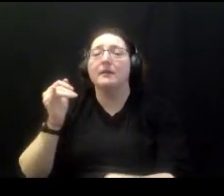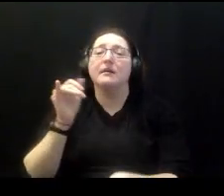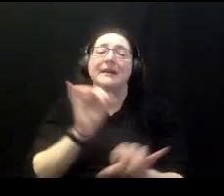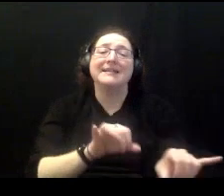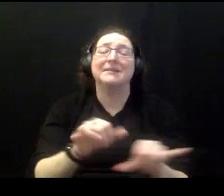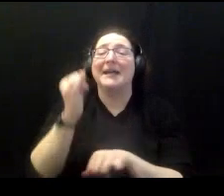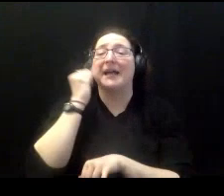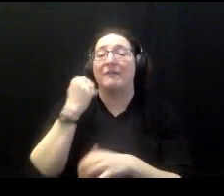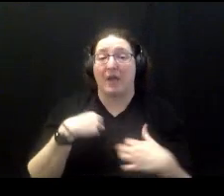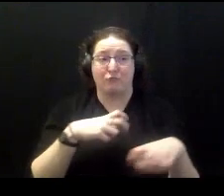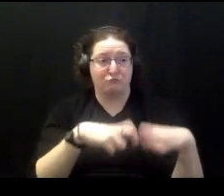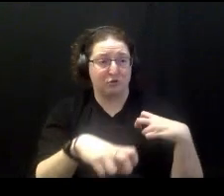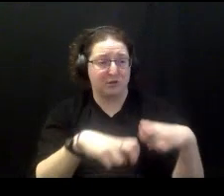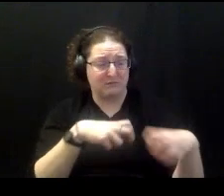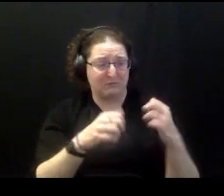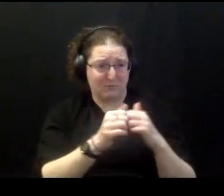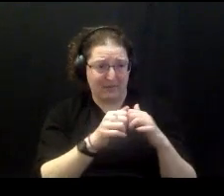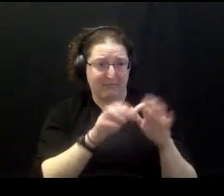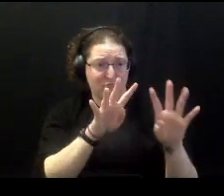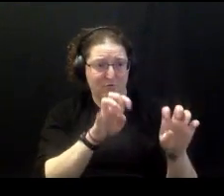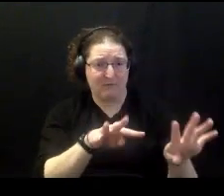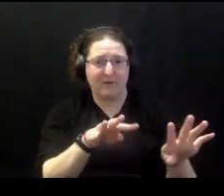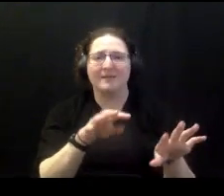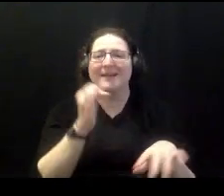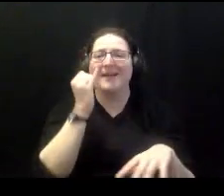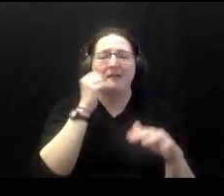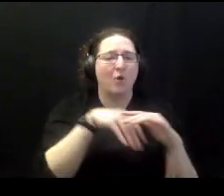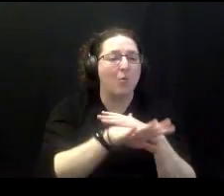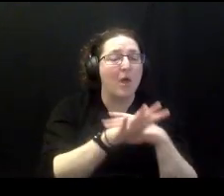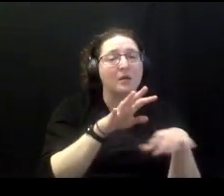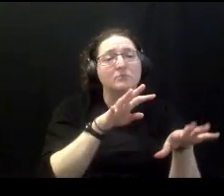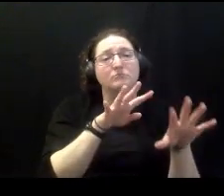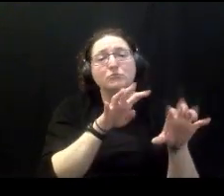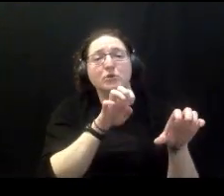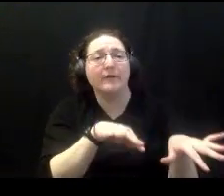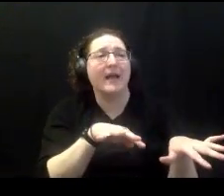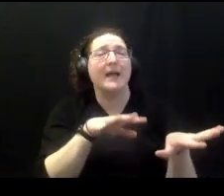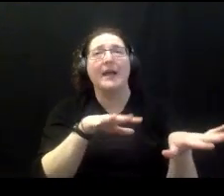with the survey, if you for instance go into the survey and you leave it and you're unable